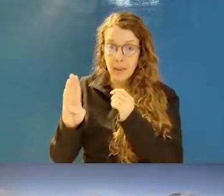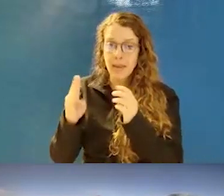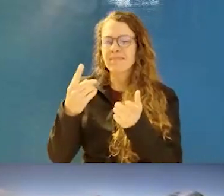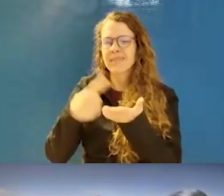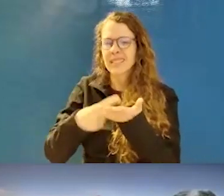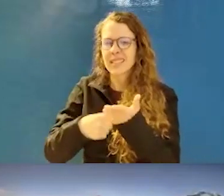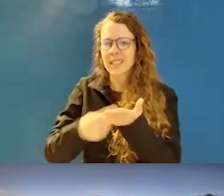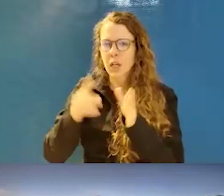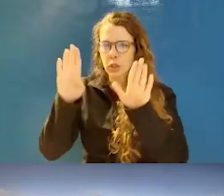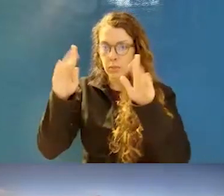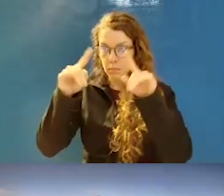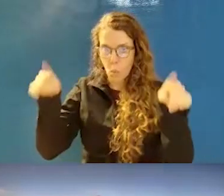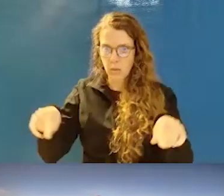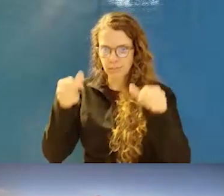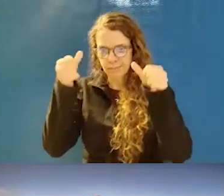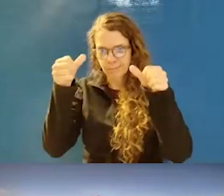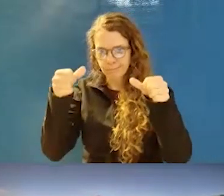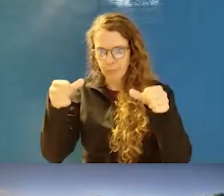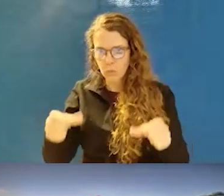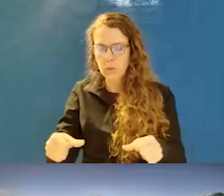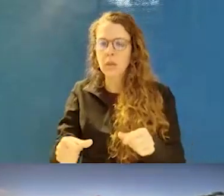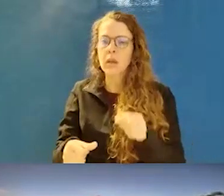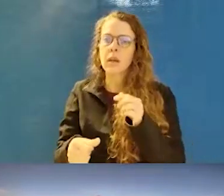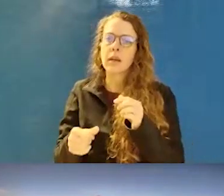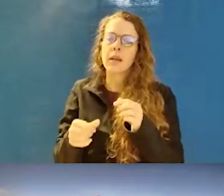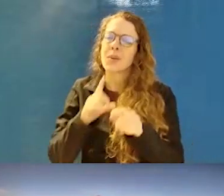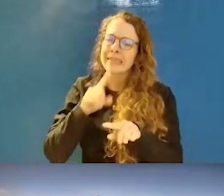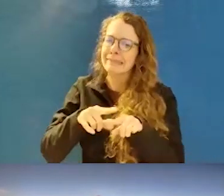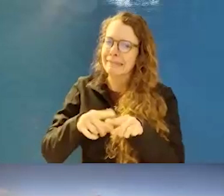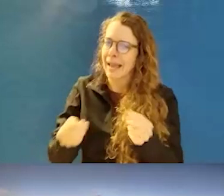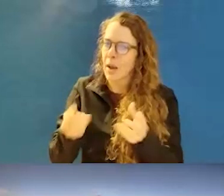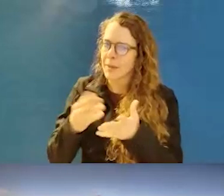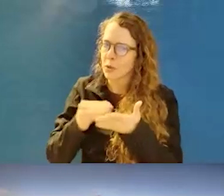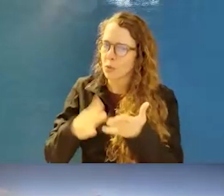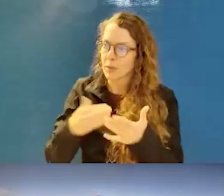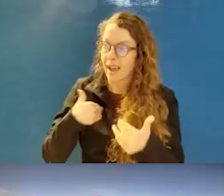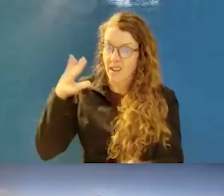you know, depending on how many students you have, you definitely.